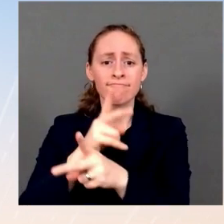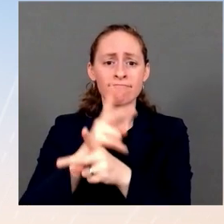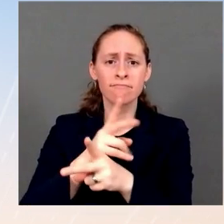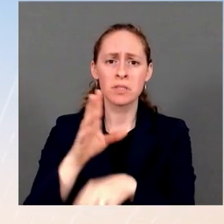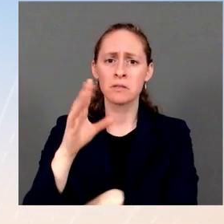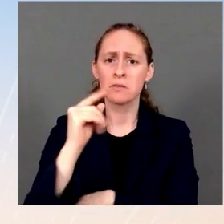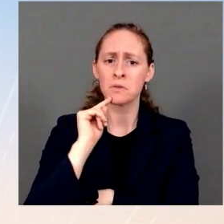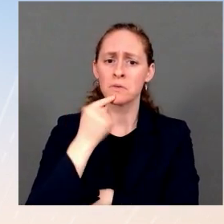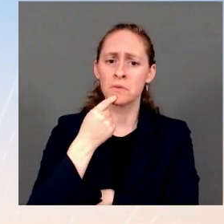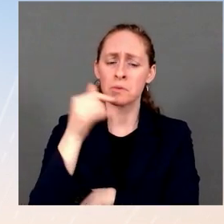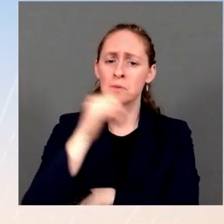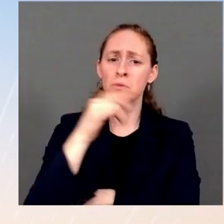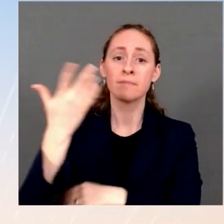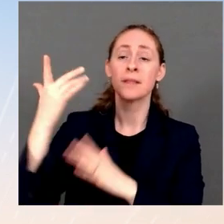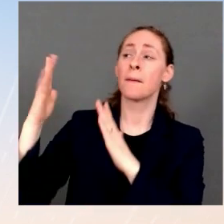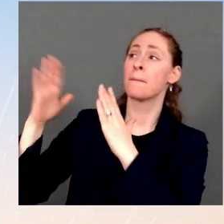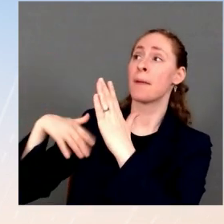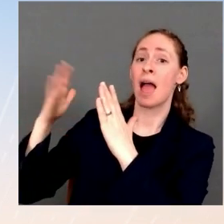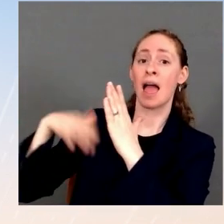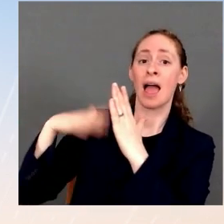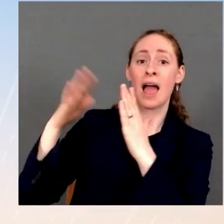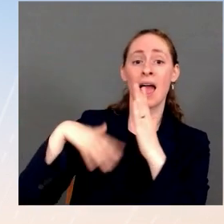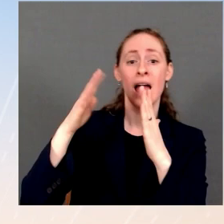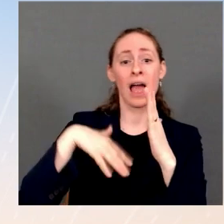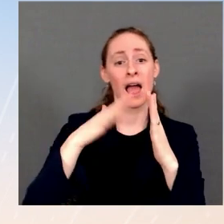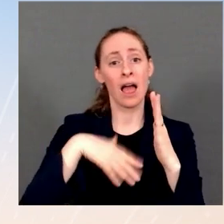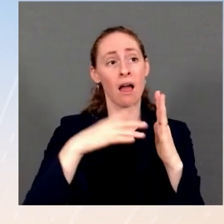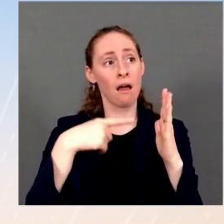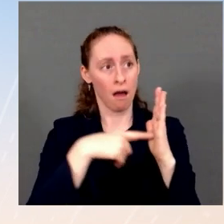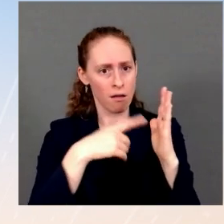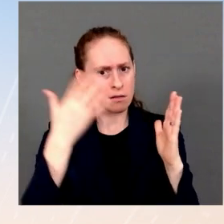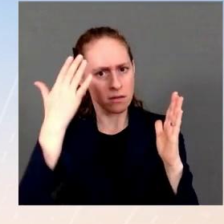And we know that these exposures are highly unsafe,